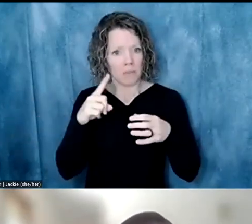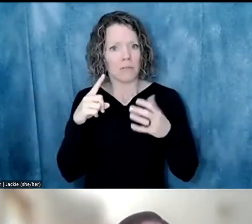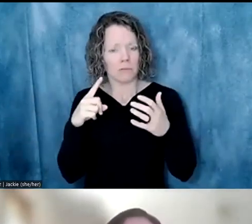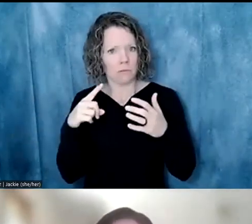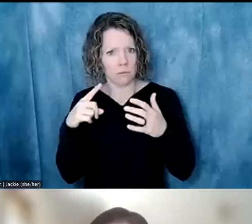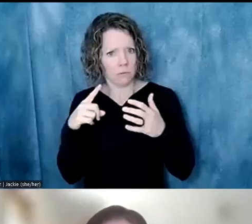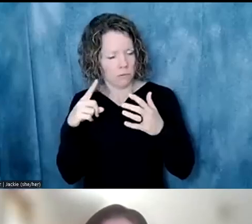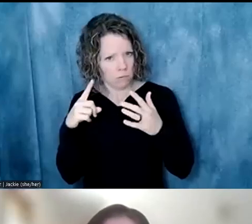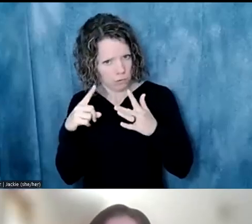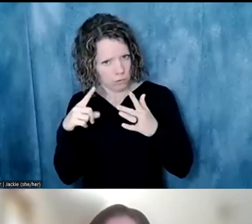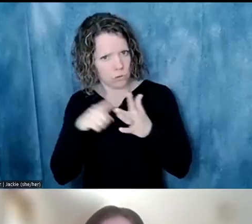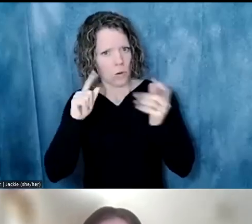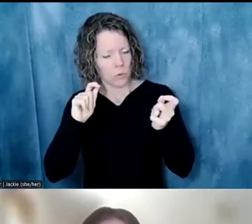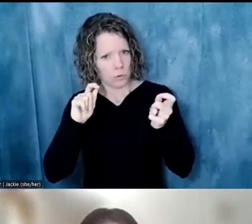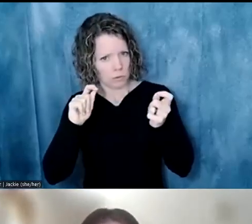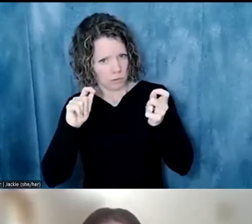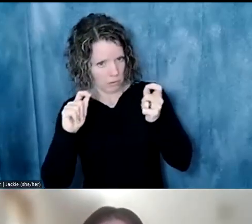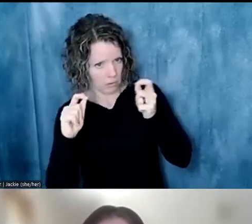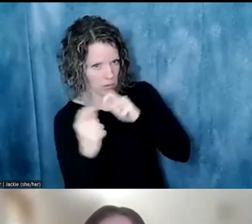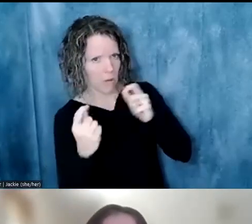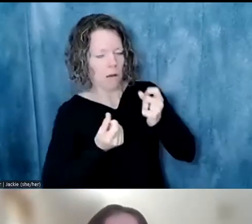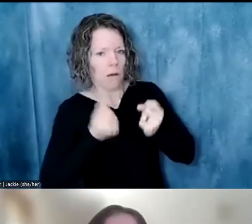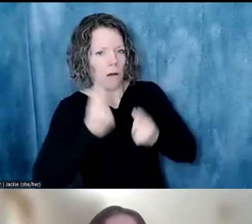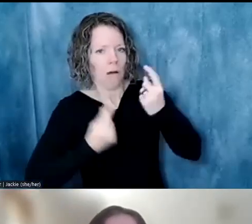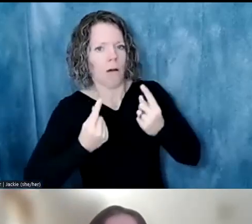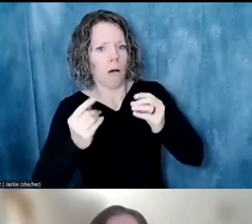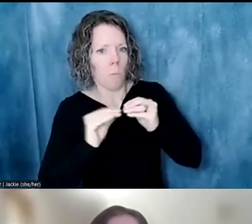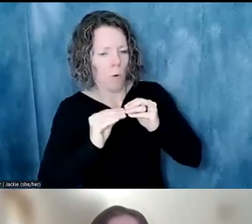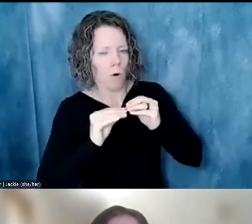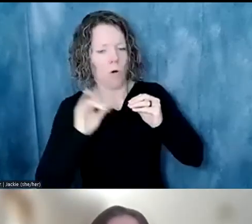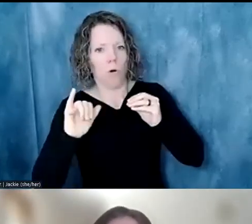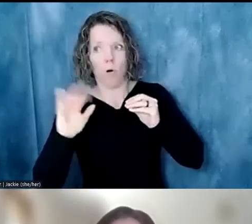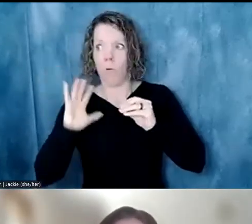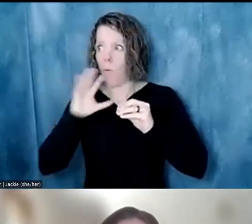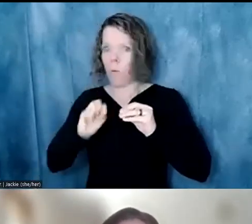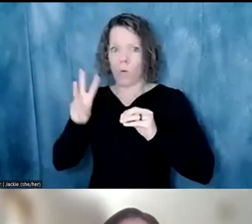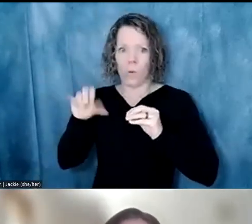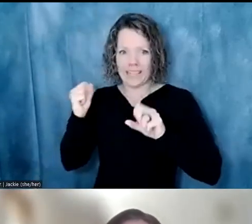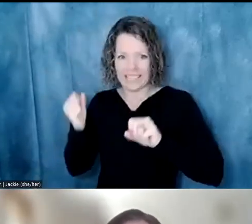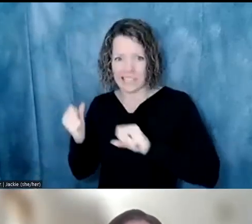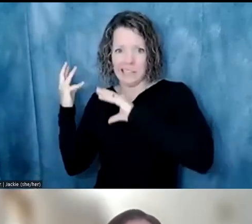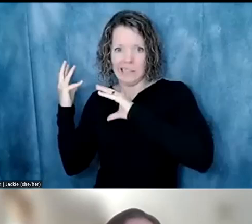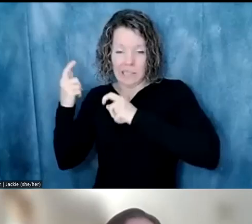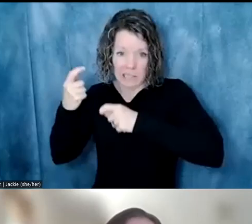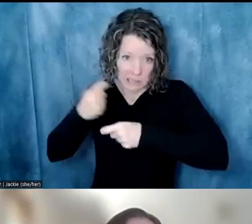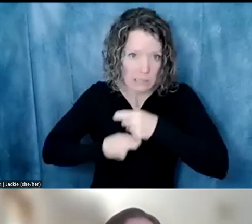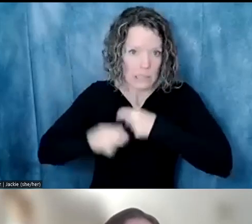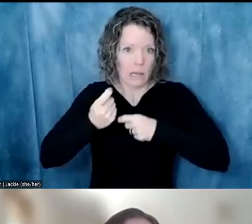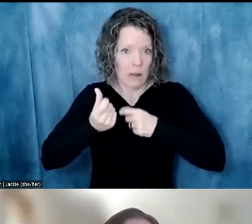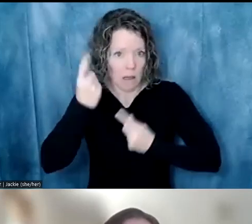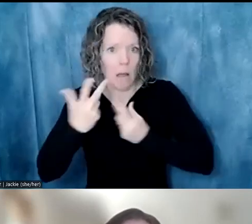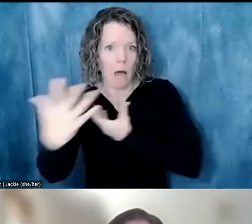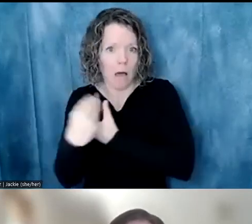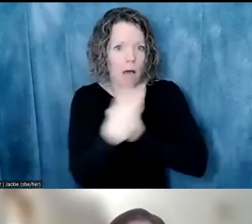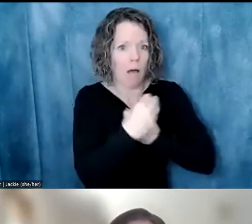the opposite of cultural sensitivity and humility. I think too, the ways in which we consider